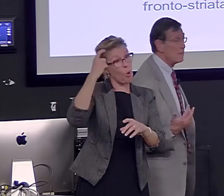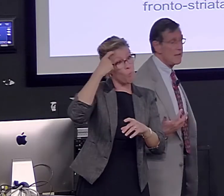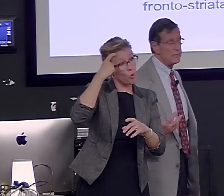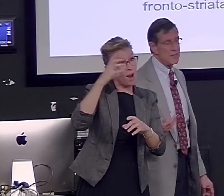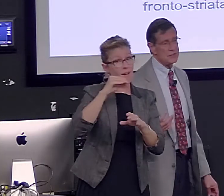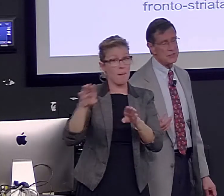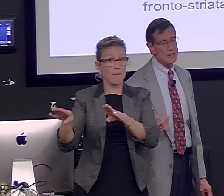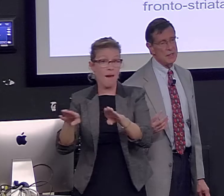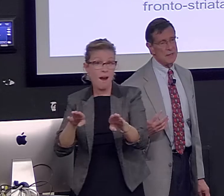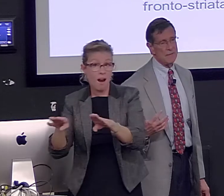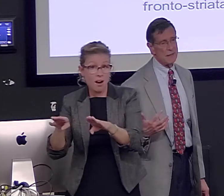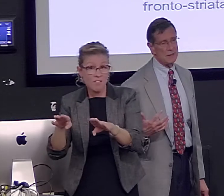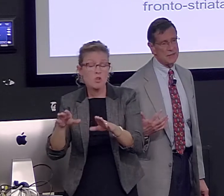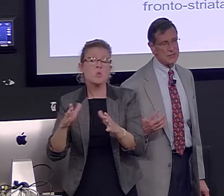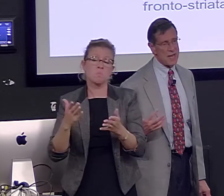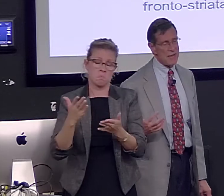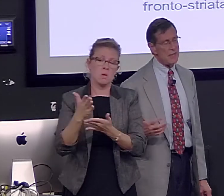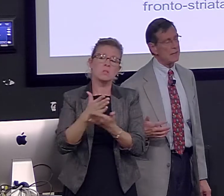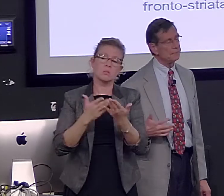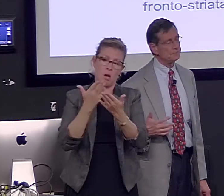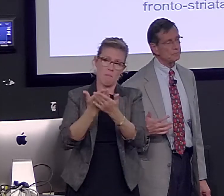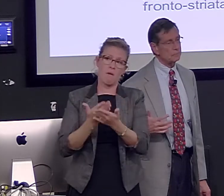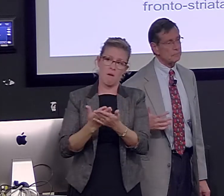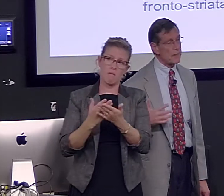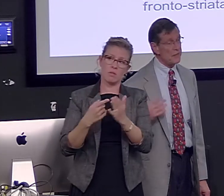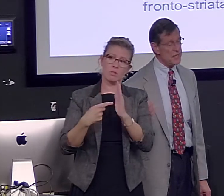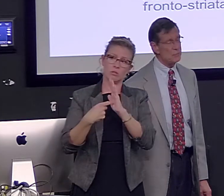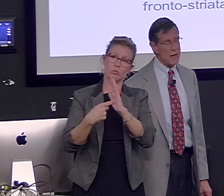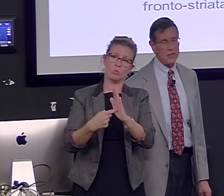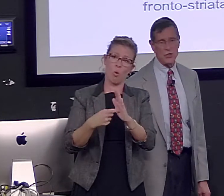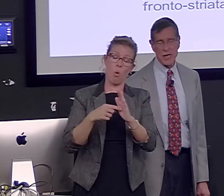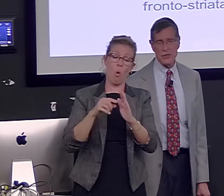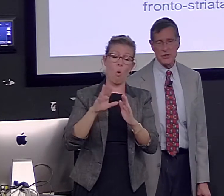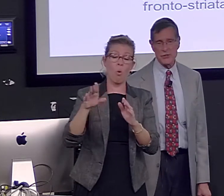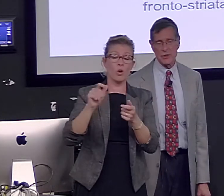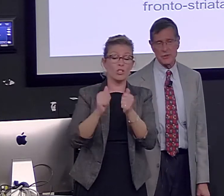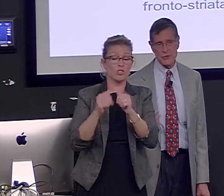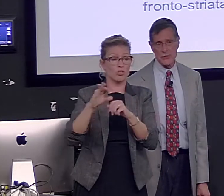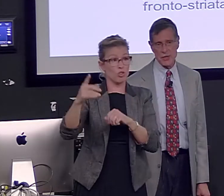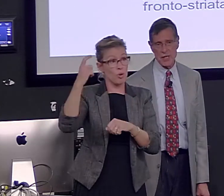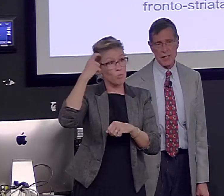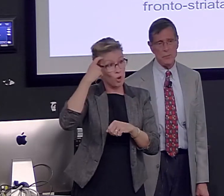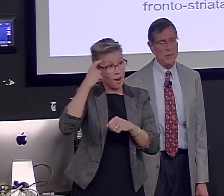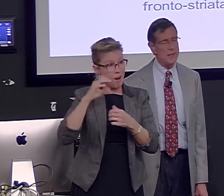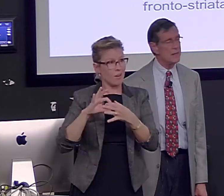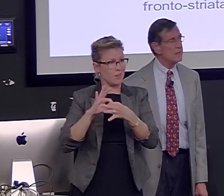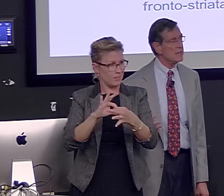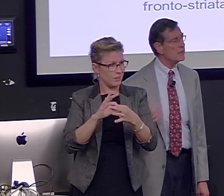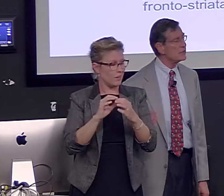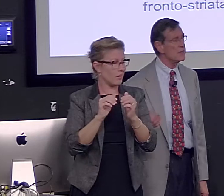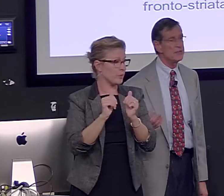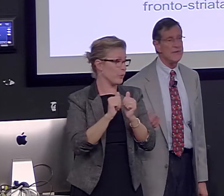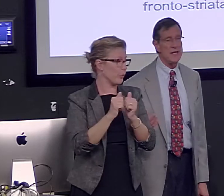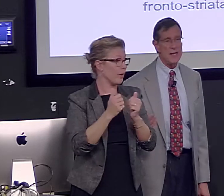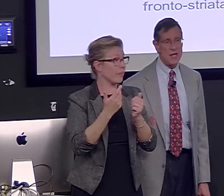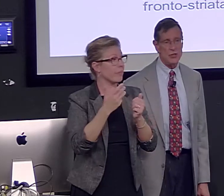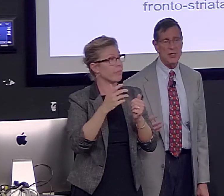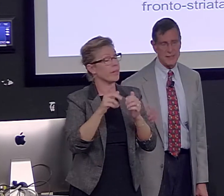There's some evidence to say that these brain changes are associated with the incidence of ADHD,